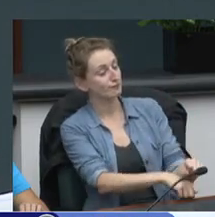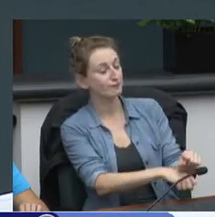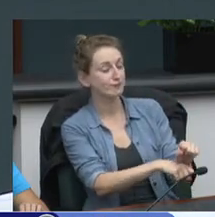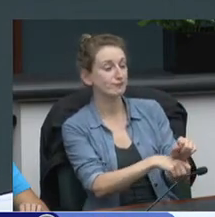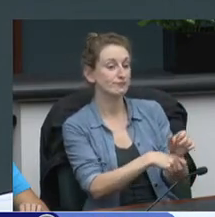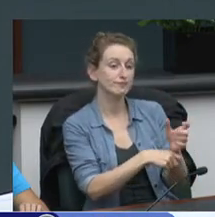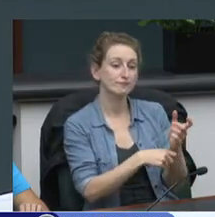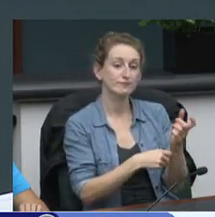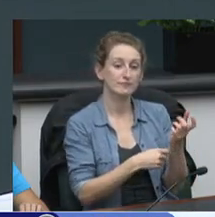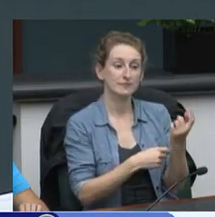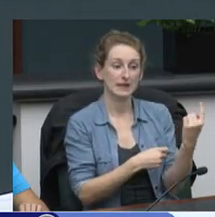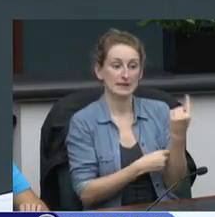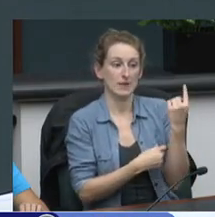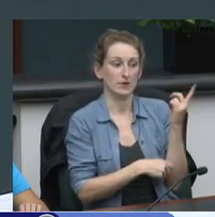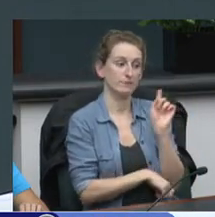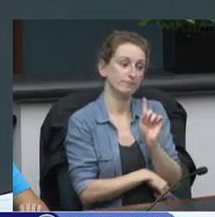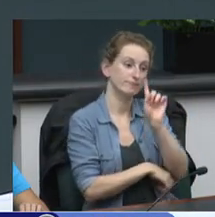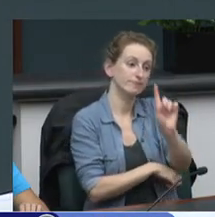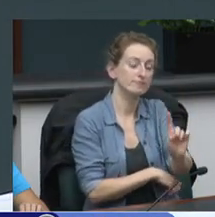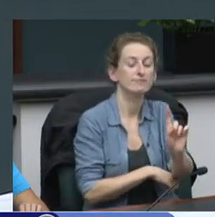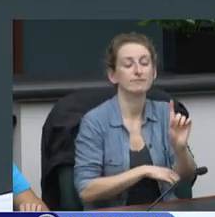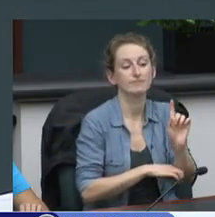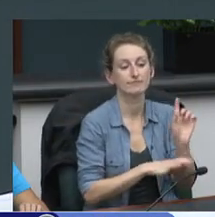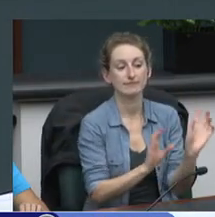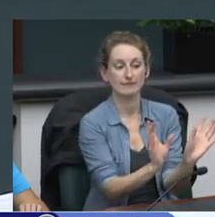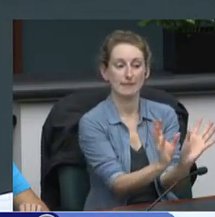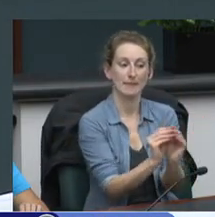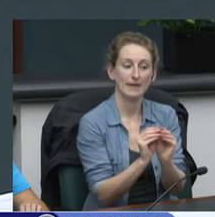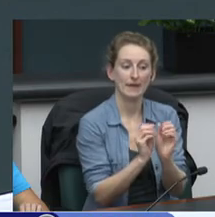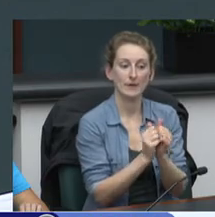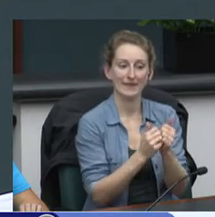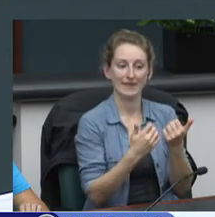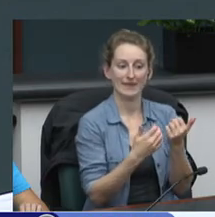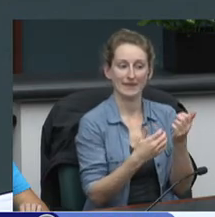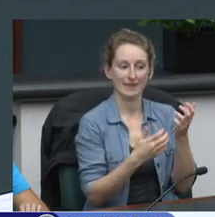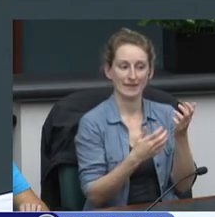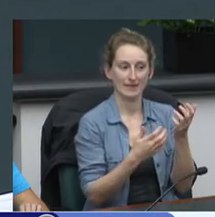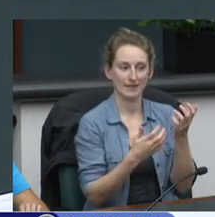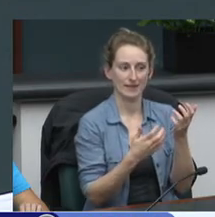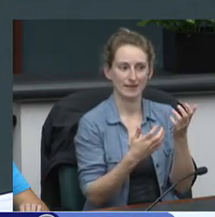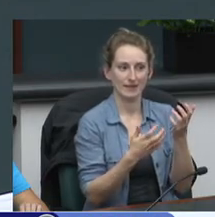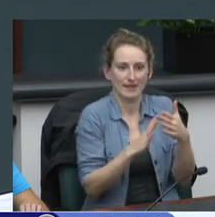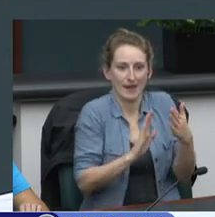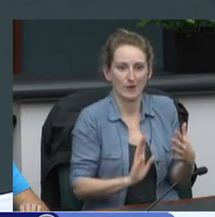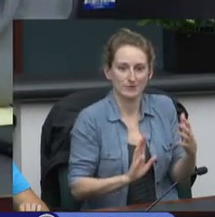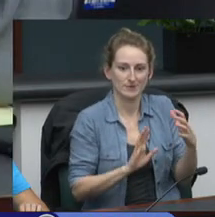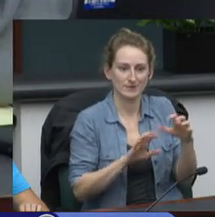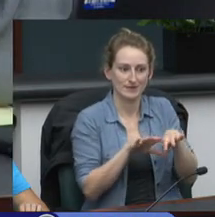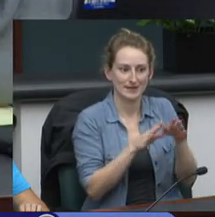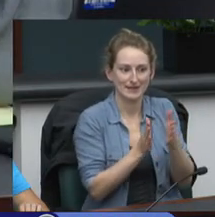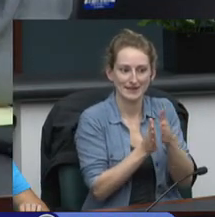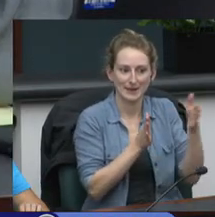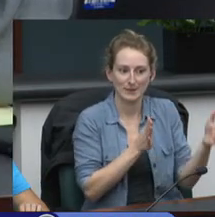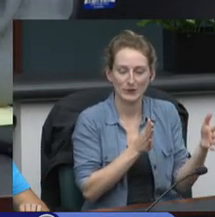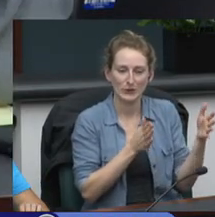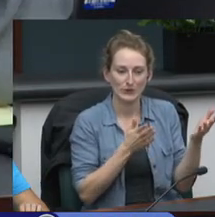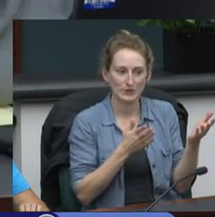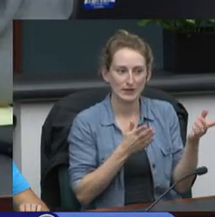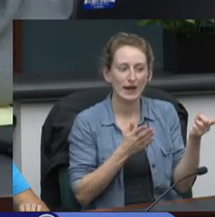asked to meet with the neighbors and it seemed that that checklist was left blank sure so we can check on that I think that might be in Chapter six okay